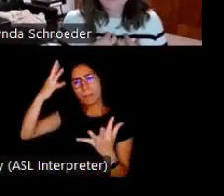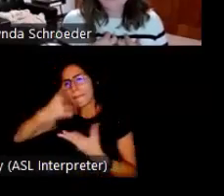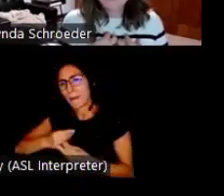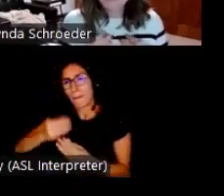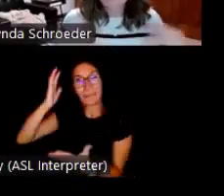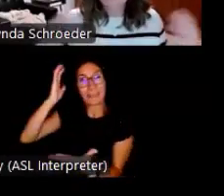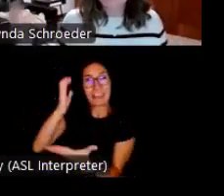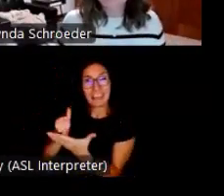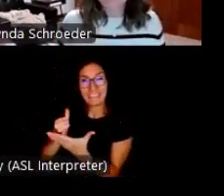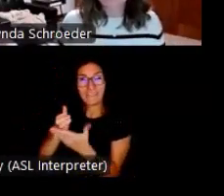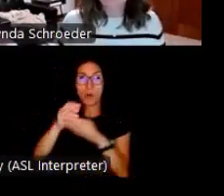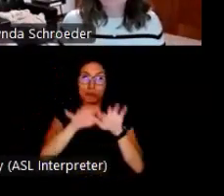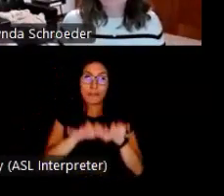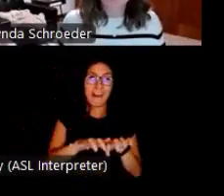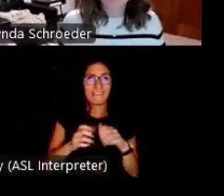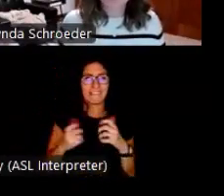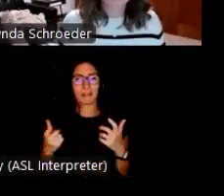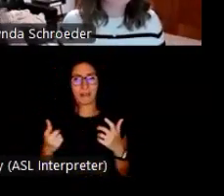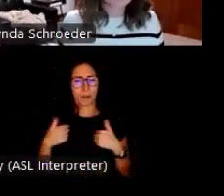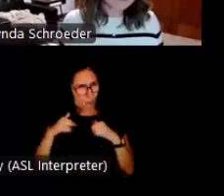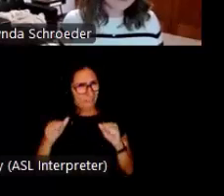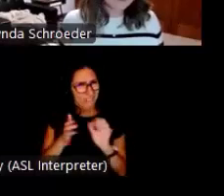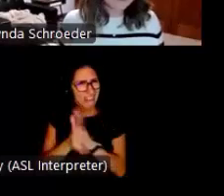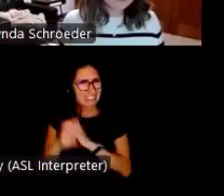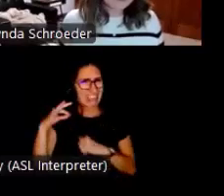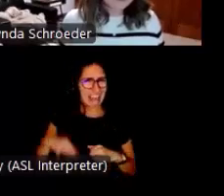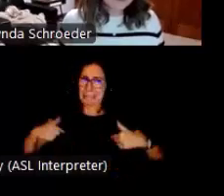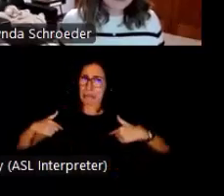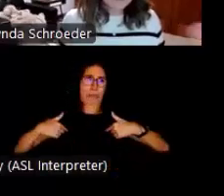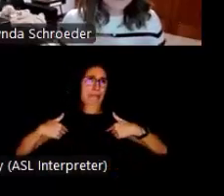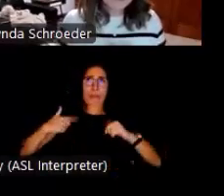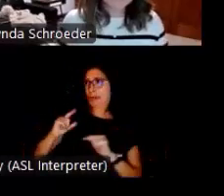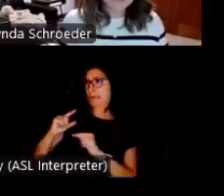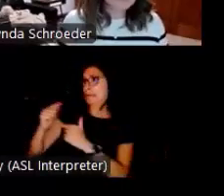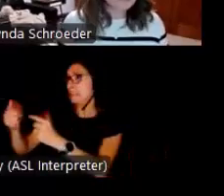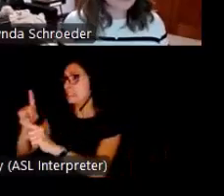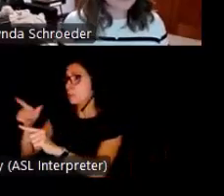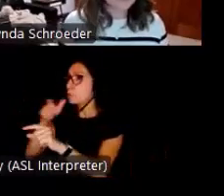Do you have somebody within your network who does? Because the last thing you want to do